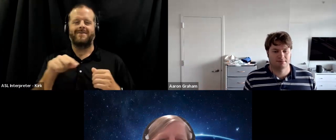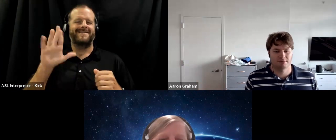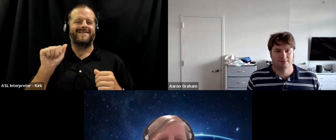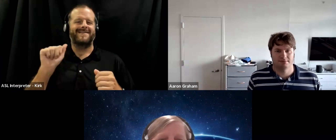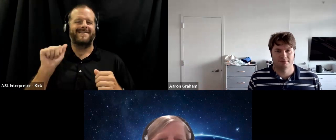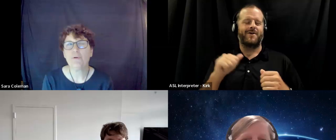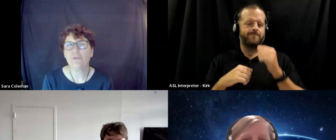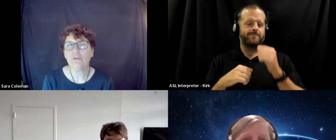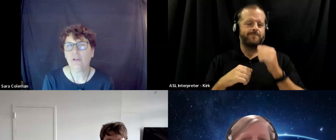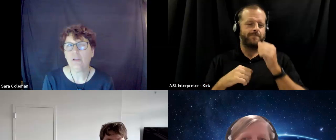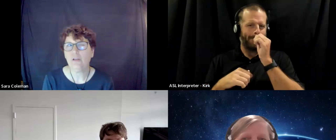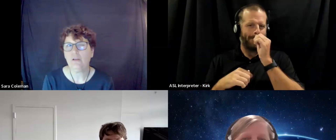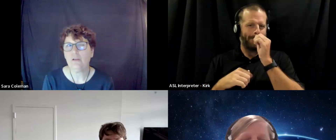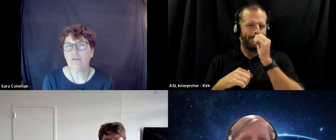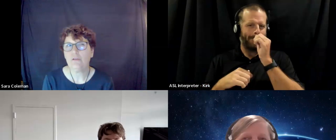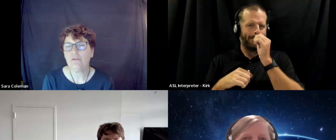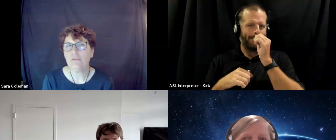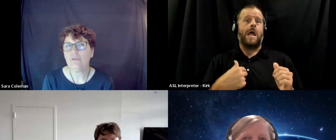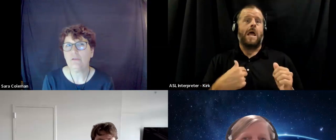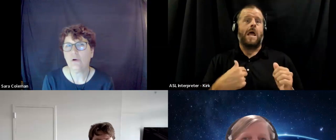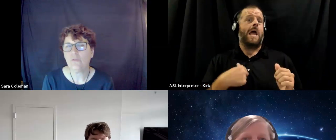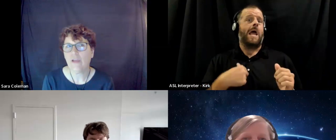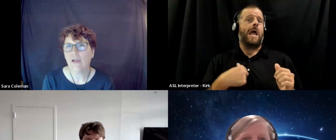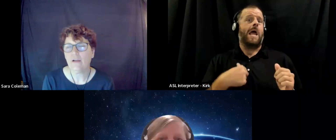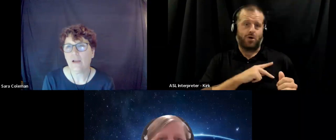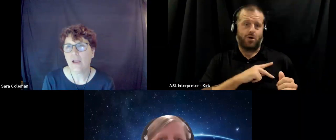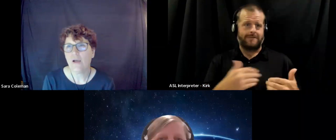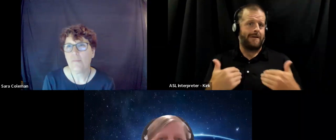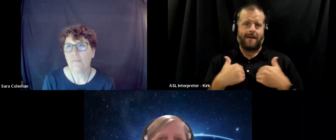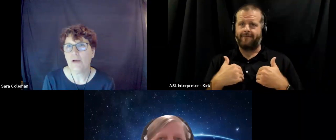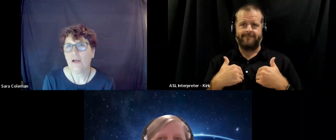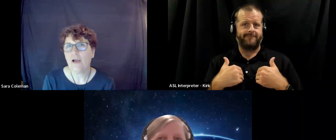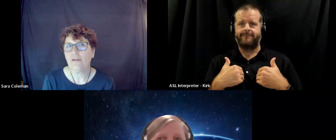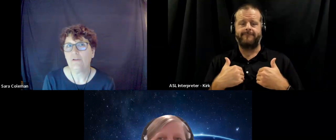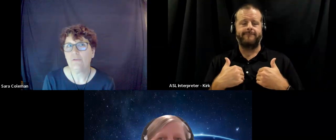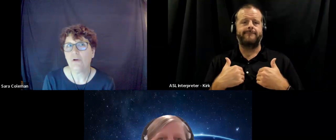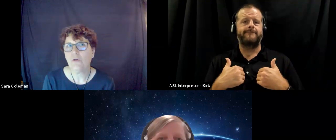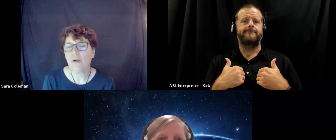I don't personally know that, but I do know in